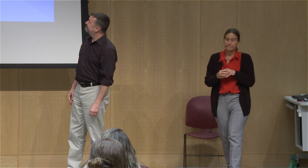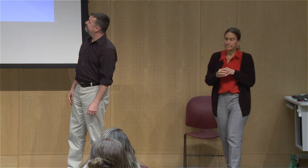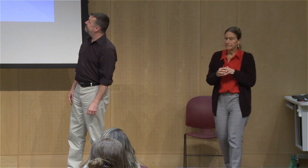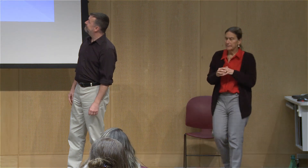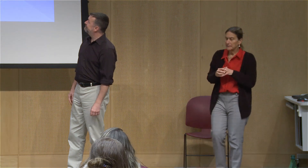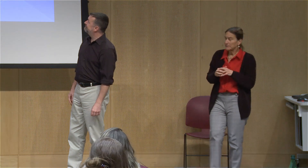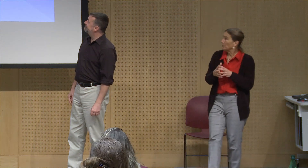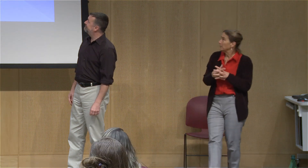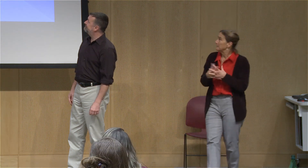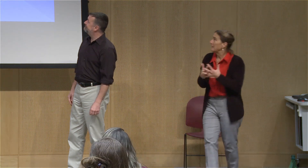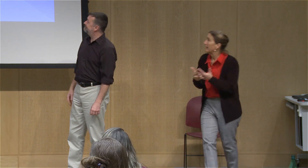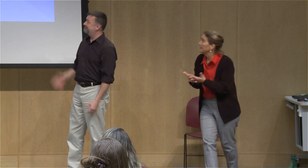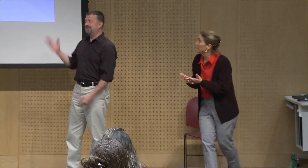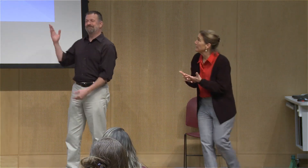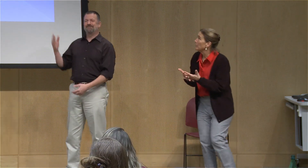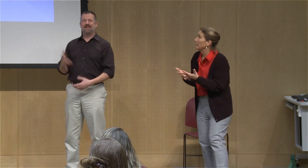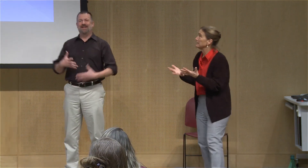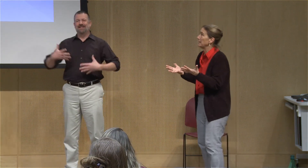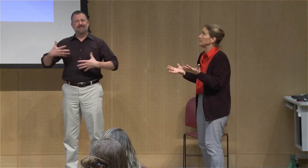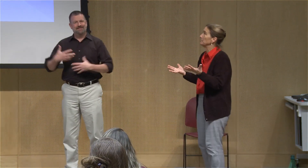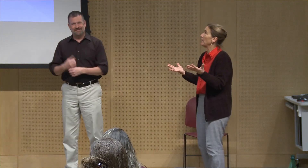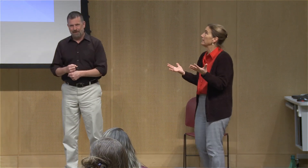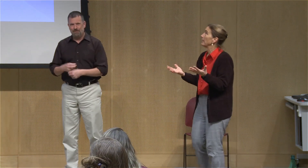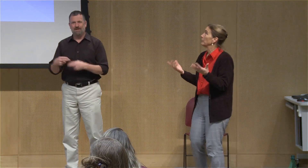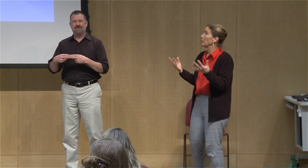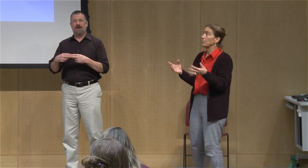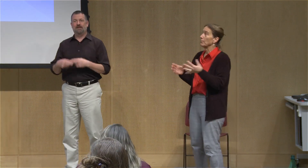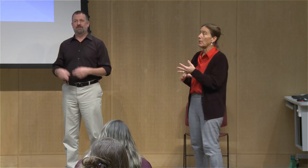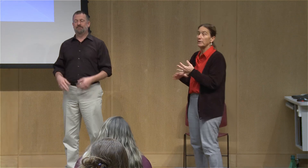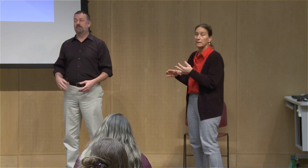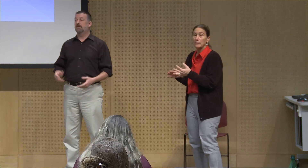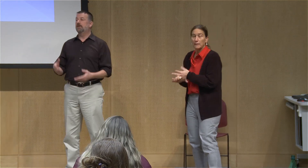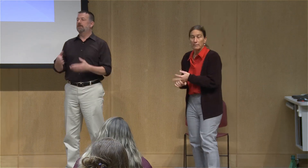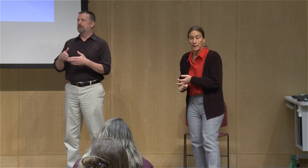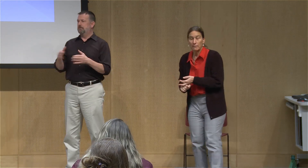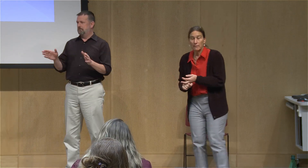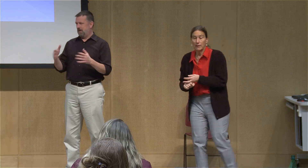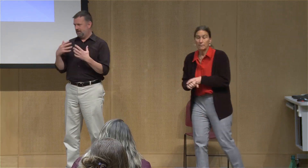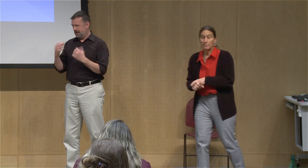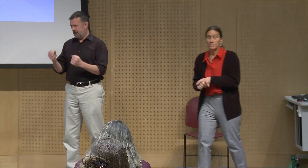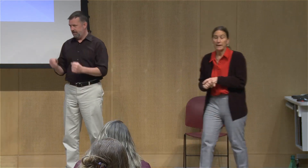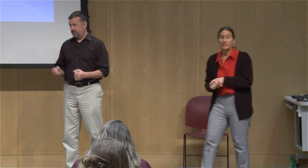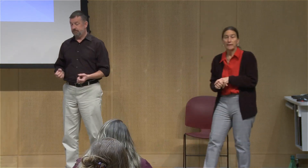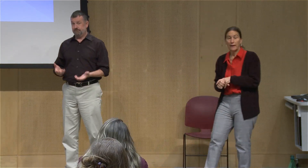SO THIS IS MY, UM, SUMMARY SLIDE THAT REALLY TALKS ABOUT JUST PUBLIC HEALTH. SO WE'RE PROMOTING AND PROTECTING THE HEALTH.